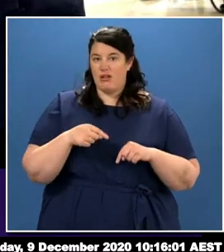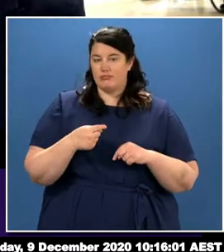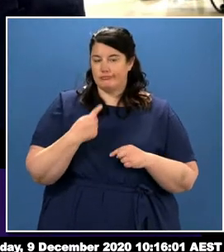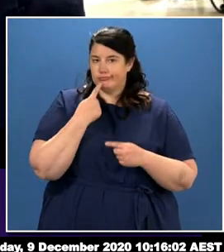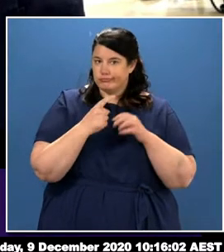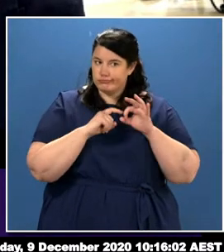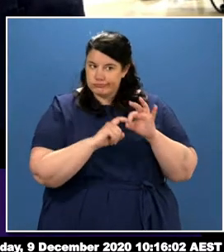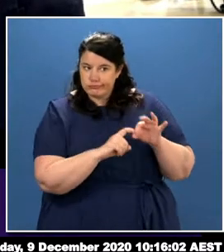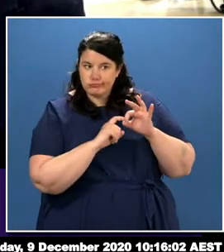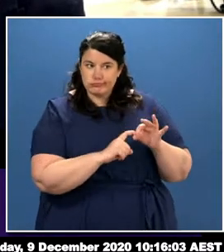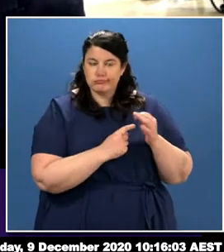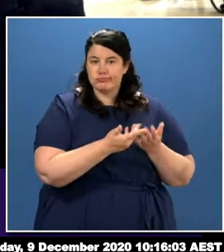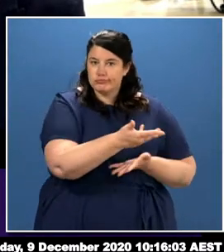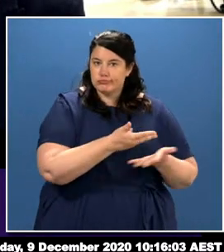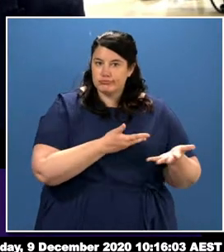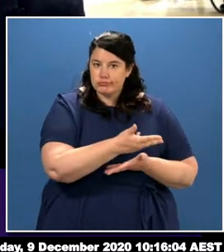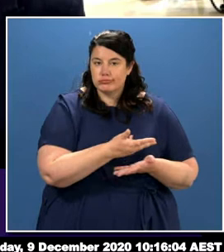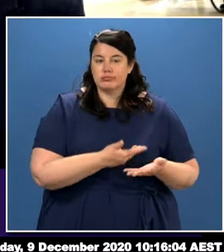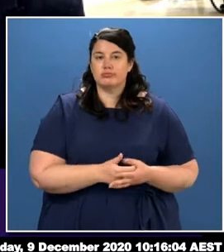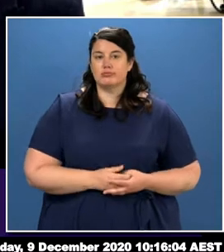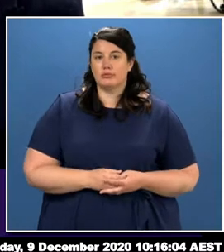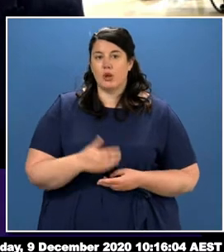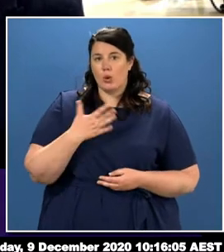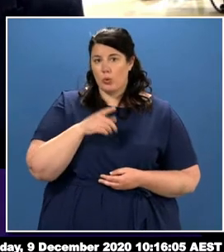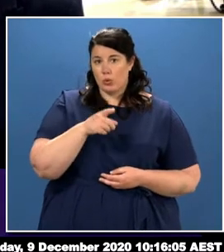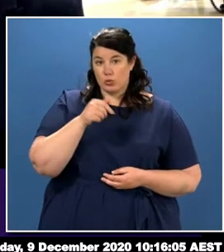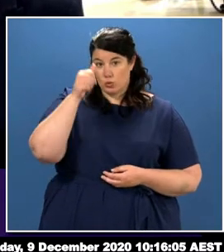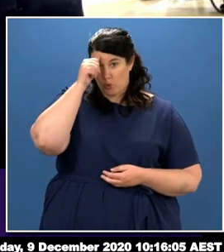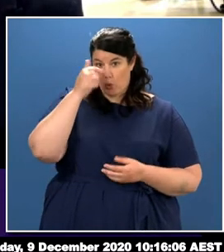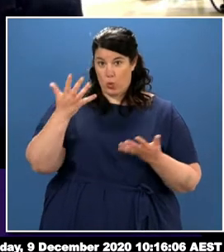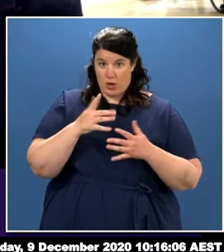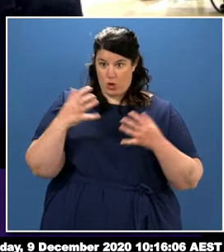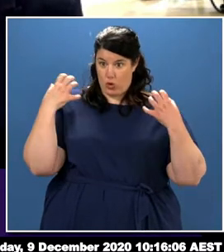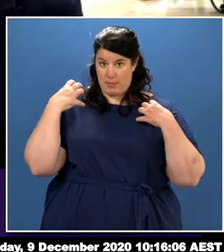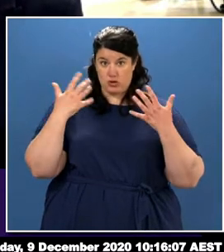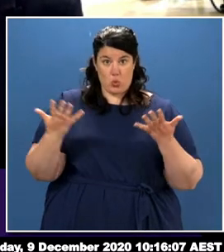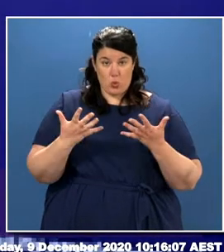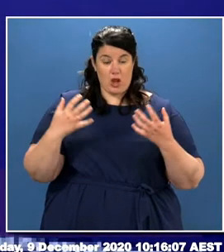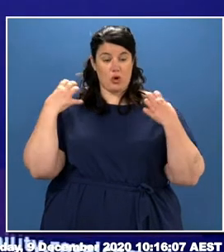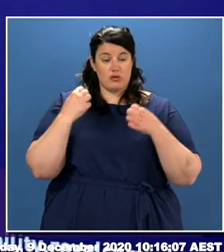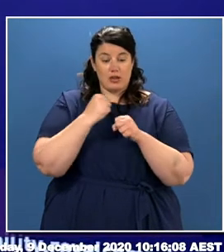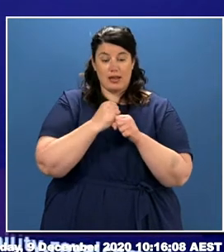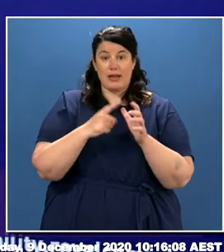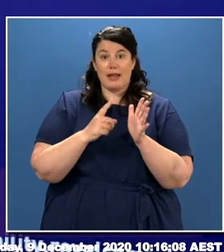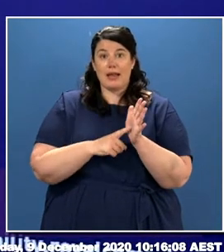questions, and just so where you know the Commissioners are located, Commissioner Galbally is in Melbourne.